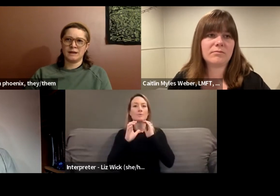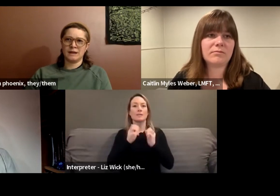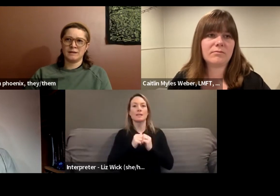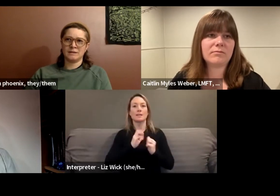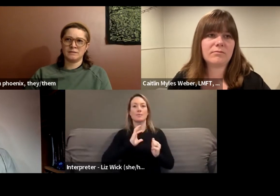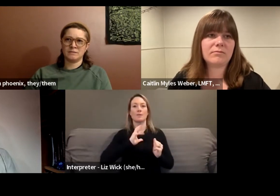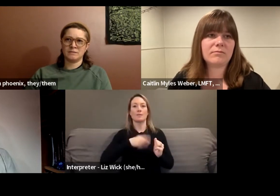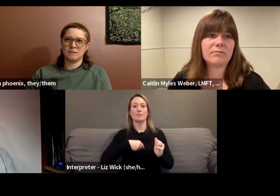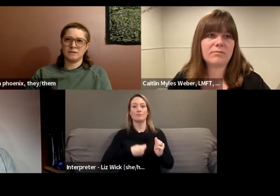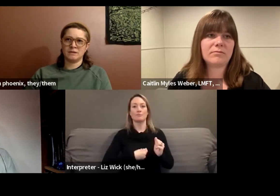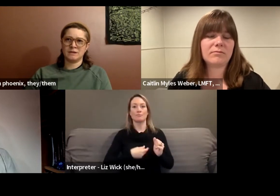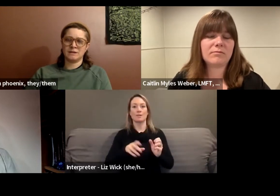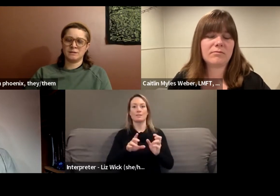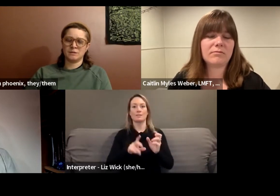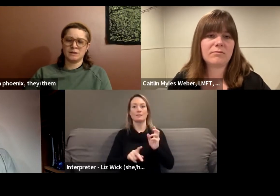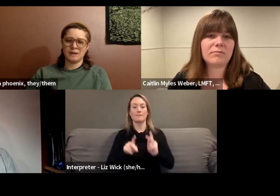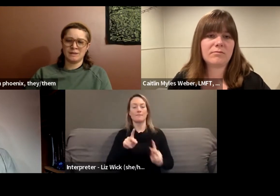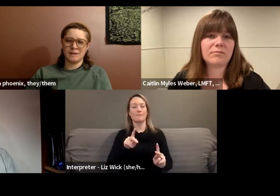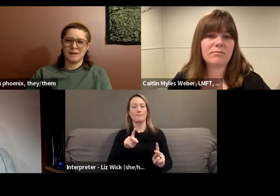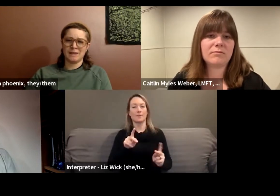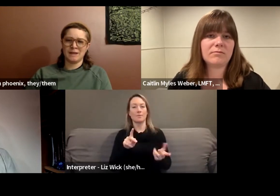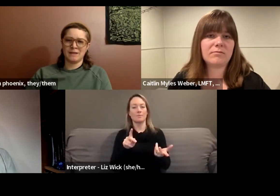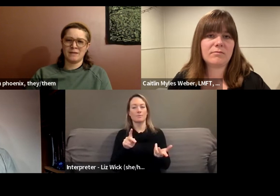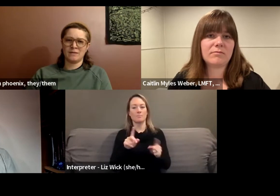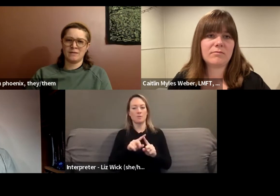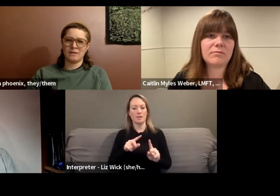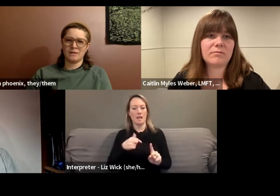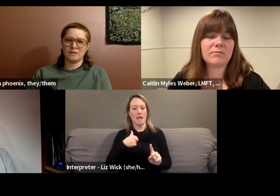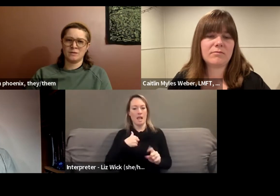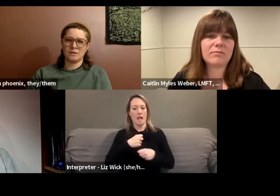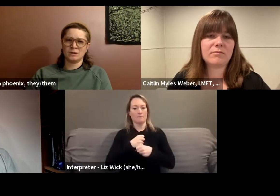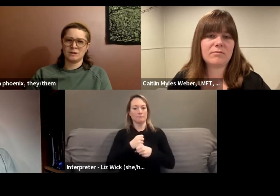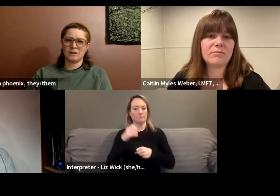I guess there's an assumption that I'm making that there's a question there